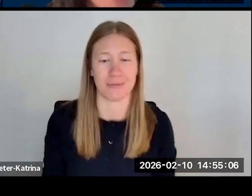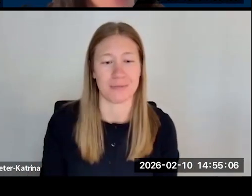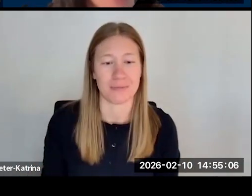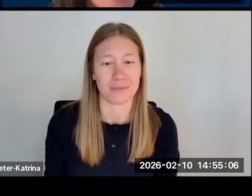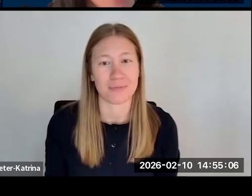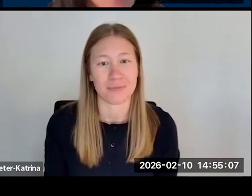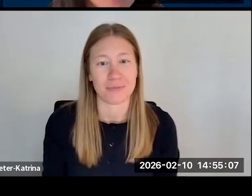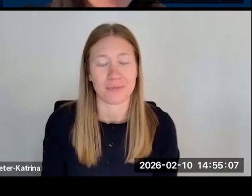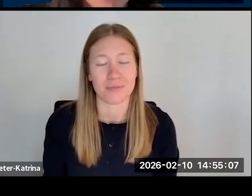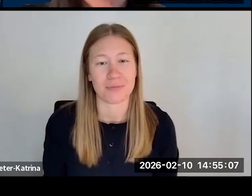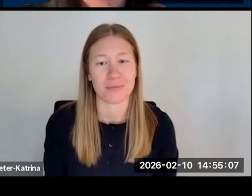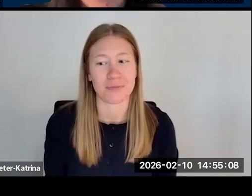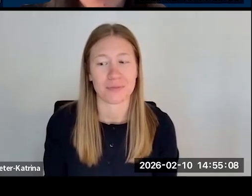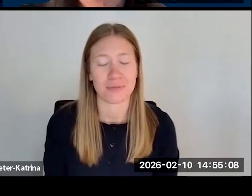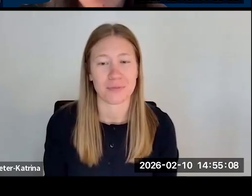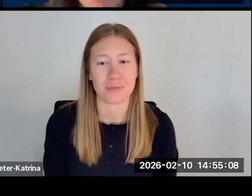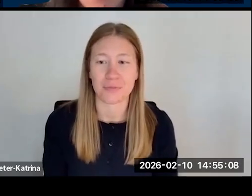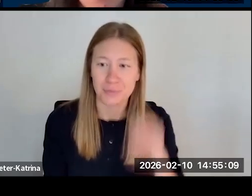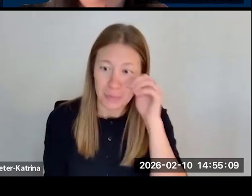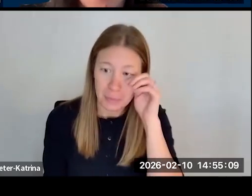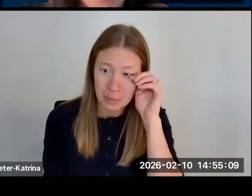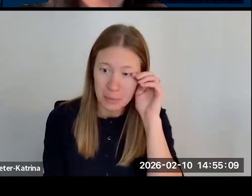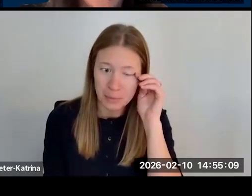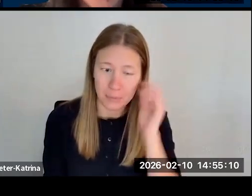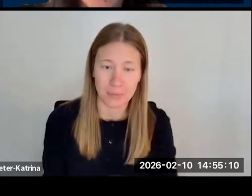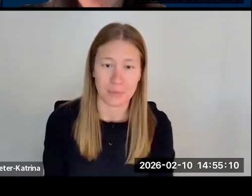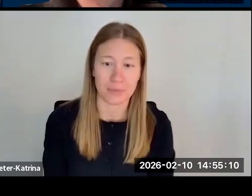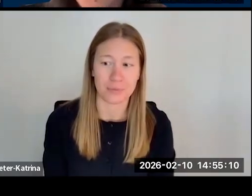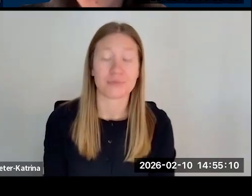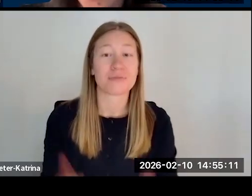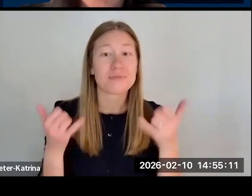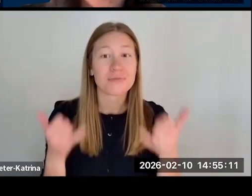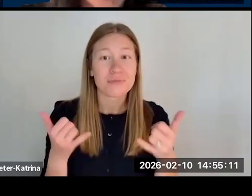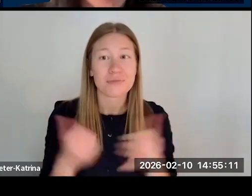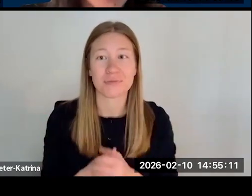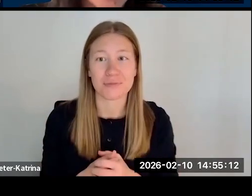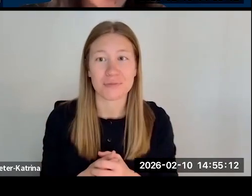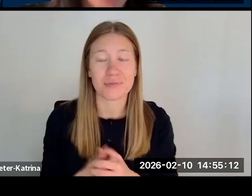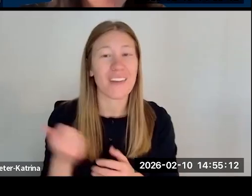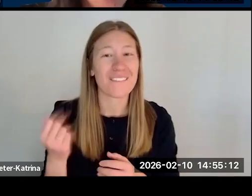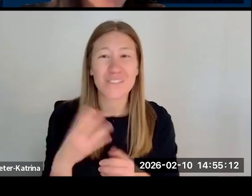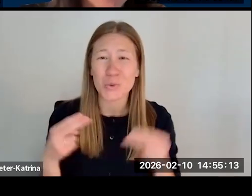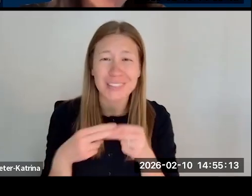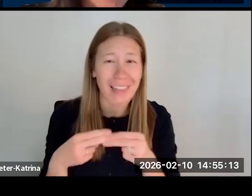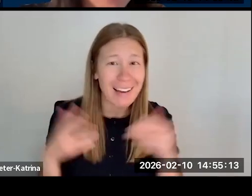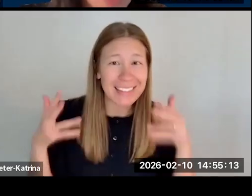and now we just have a couple more slides to wrap up today.